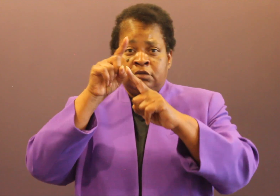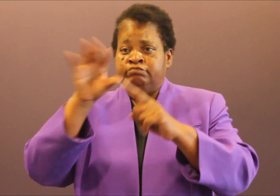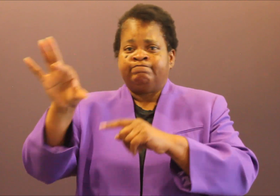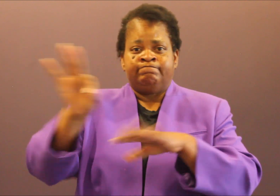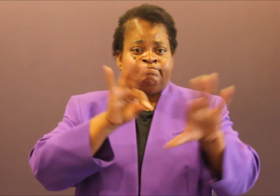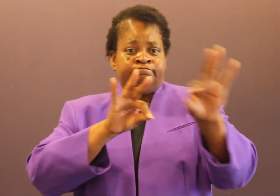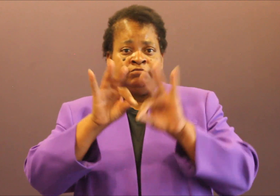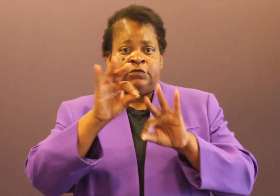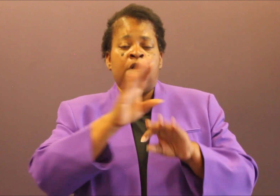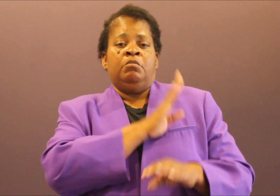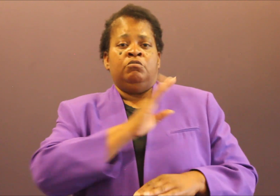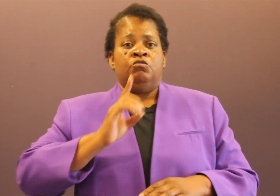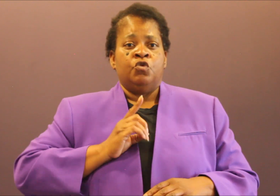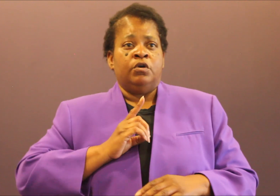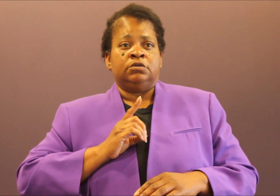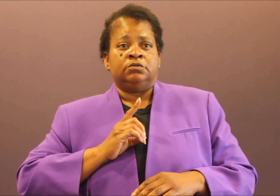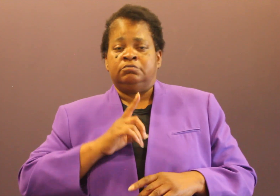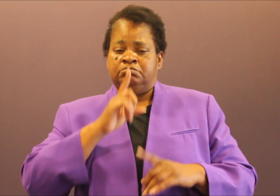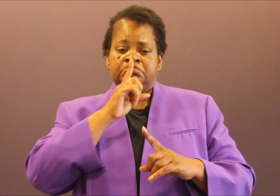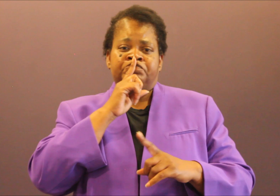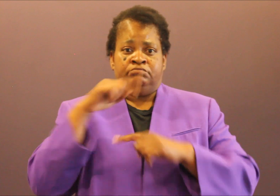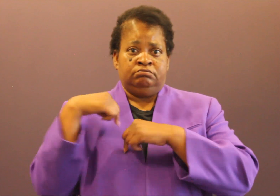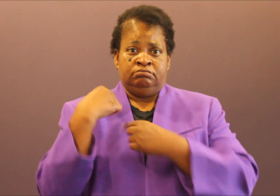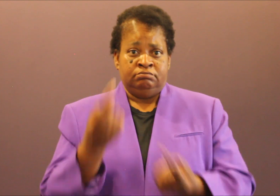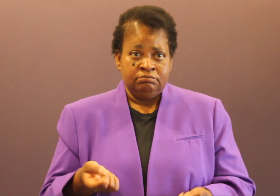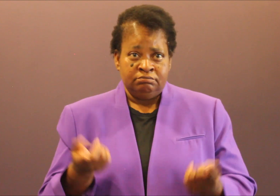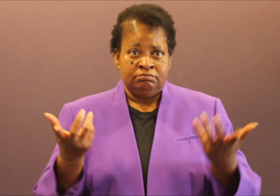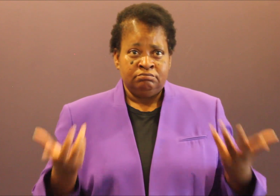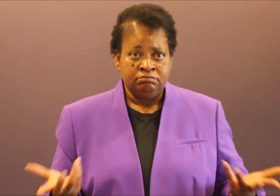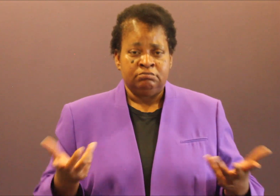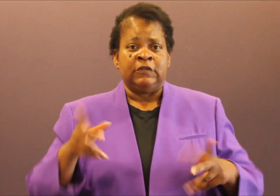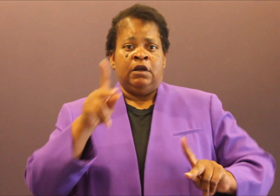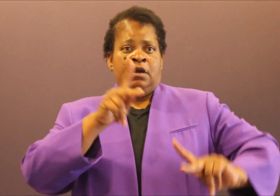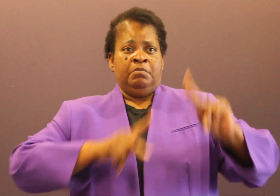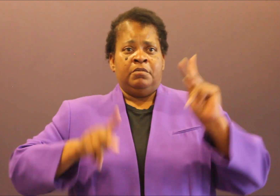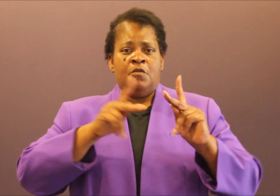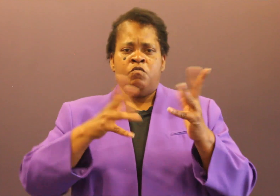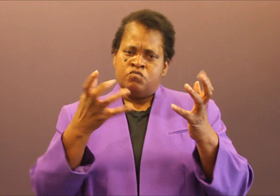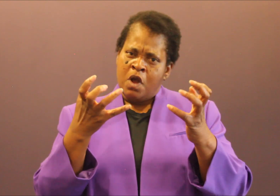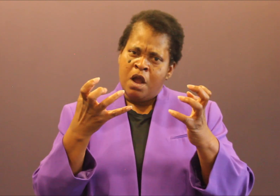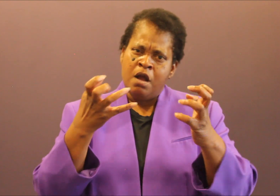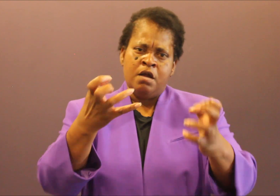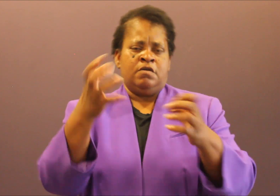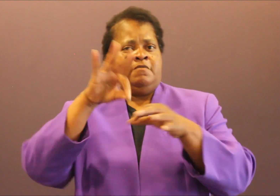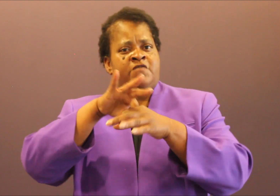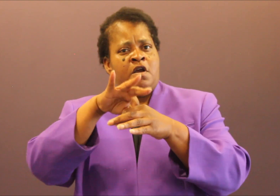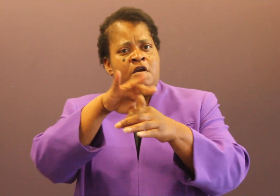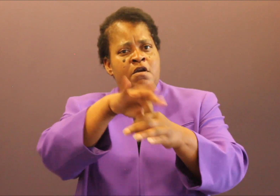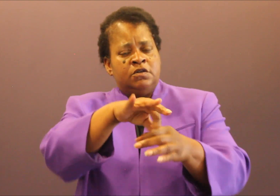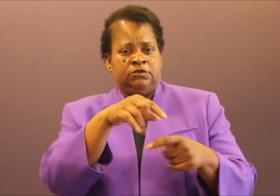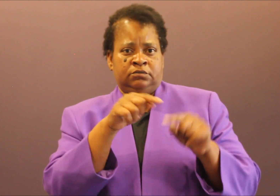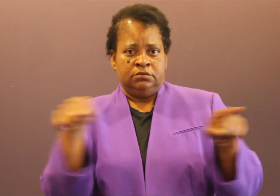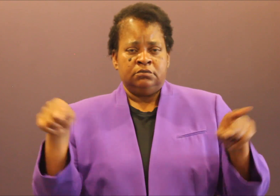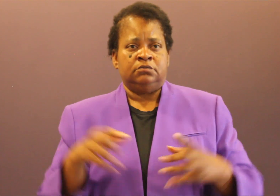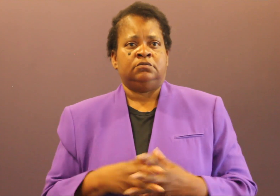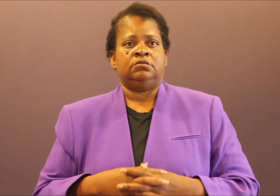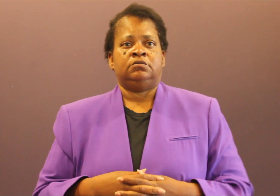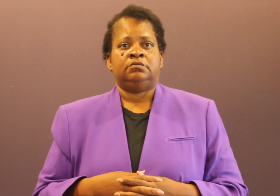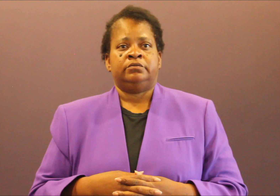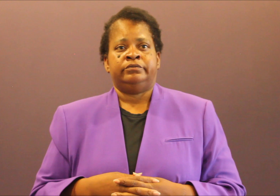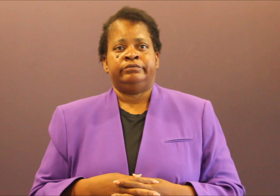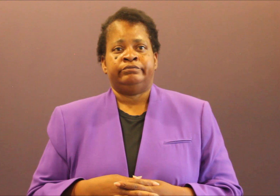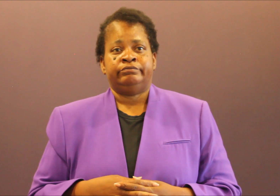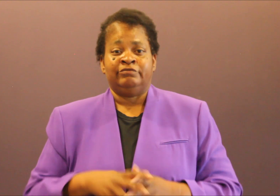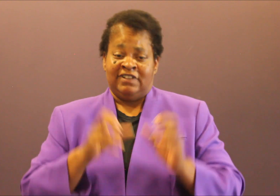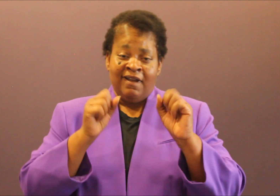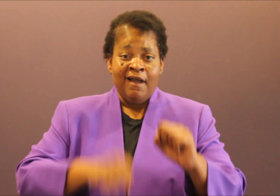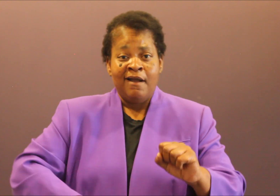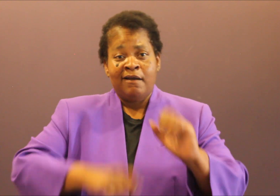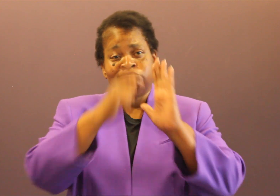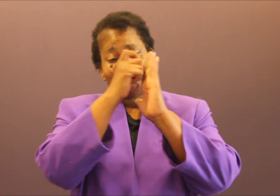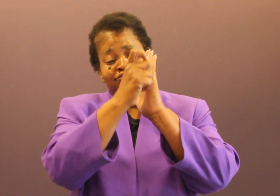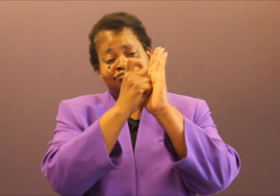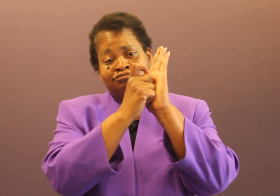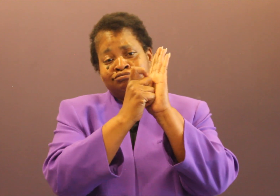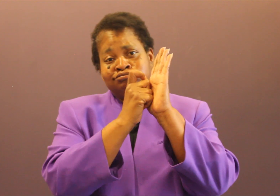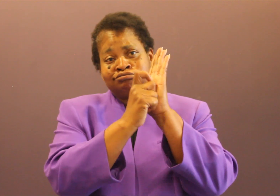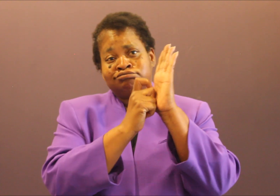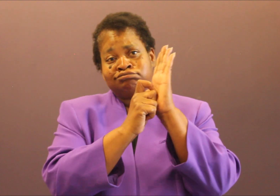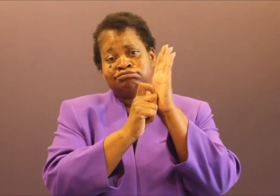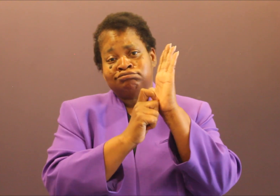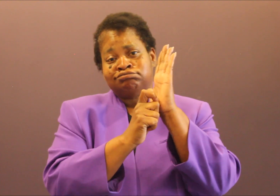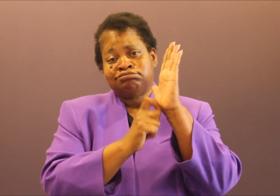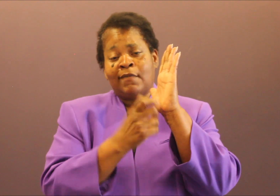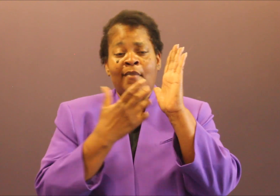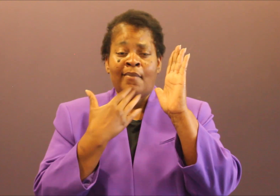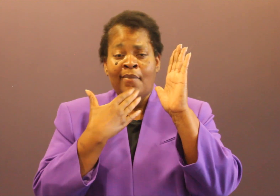can write some nice, political rhetoric to state our claim, but I have buried people. And I